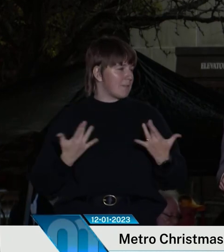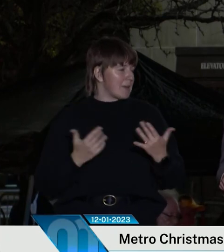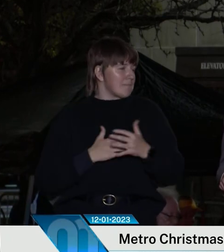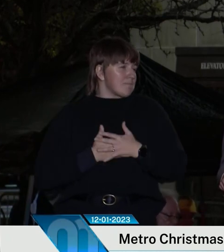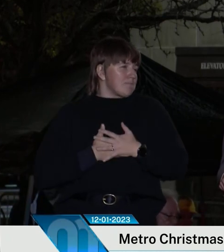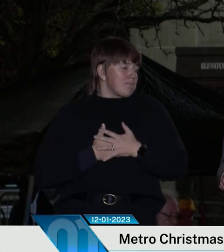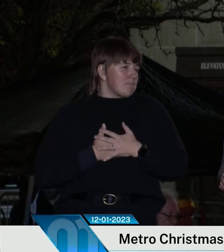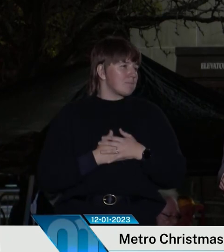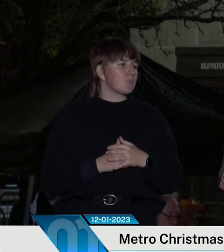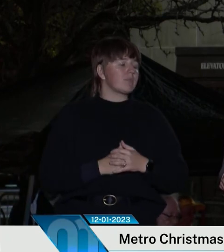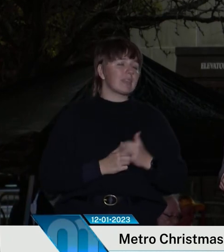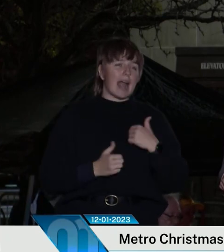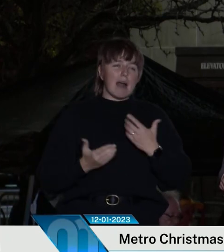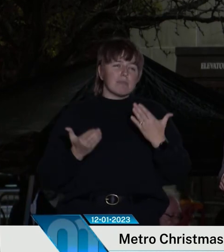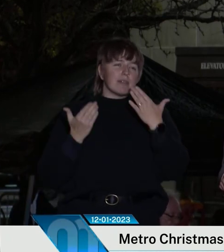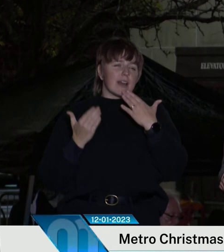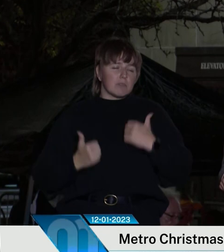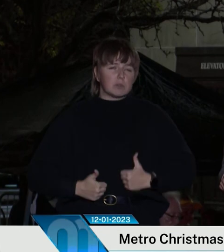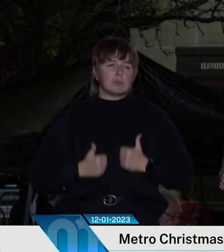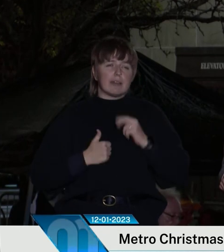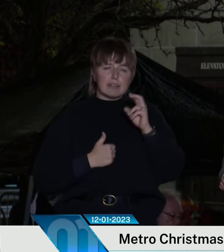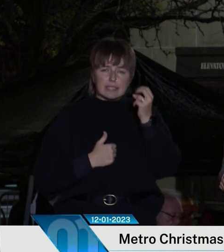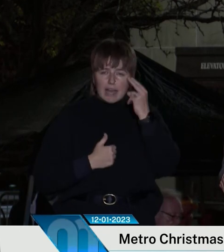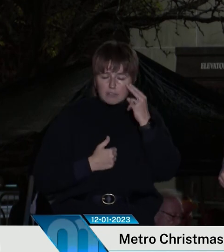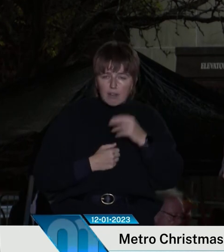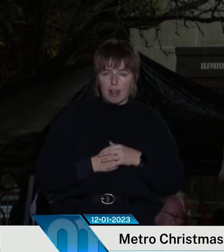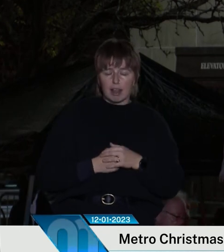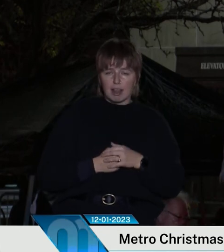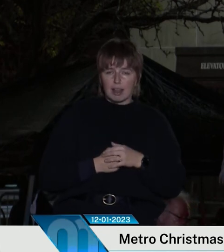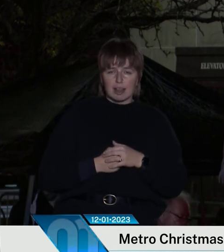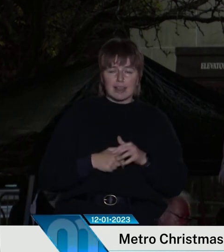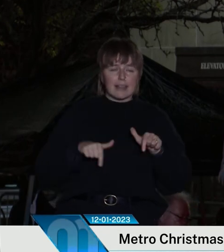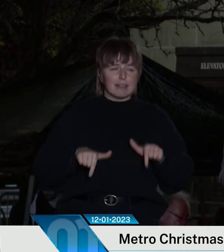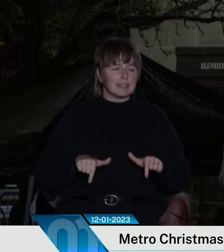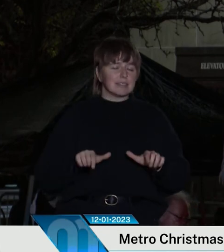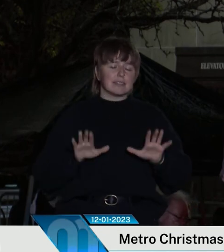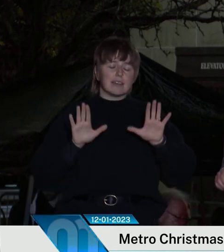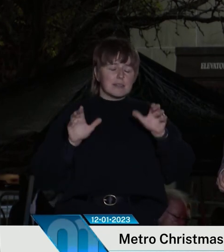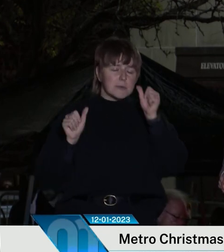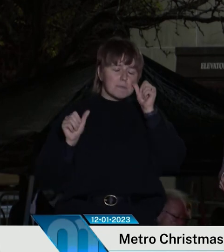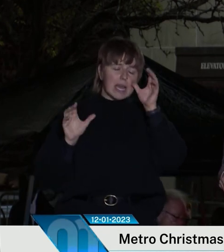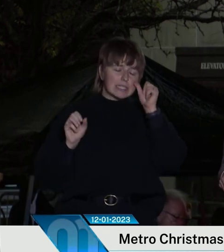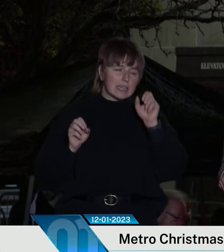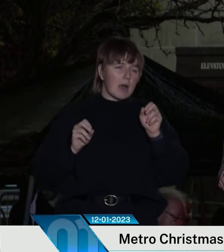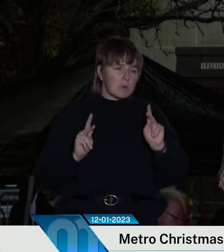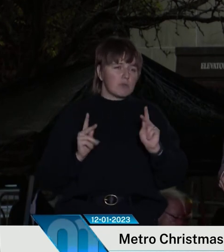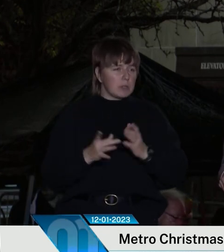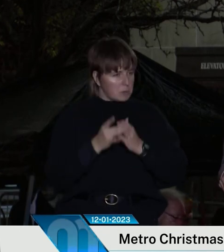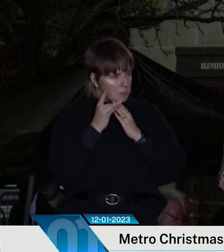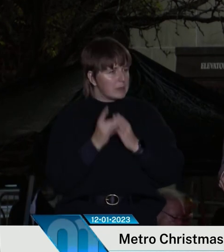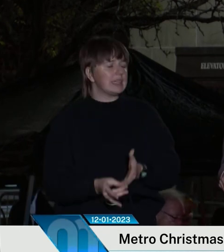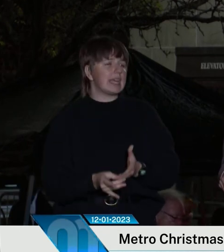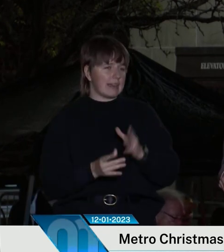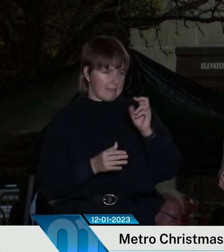GREAT COMMUNITY EVENT. I AM SO GRATEFUL TO LIVE IN A CITY LIKE